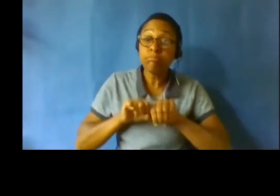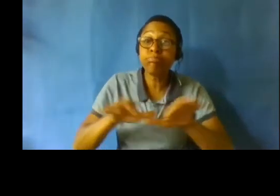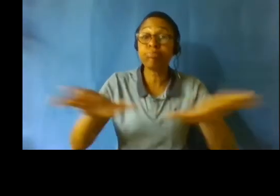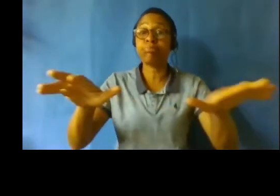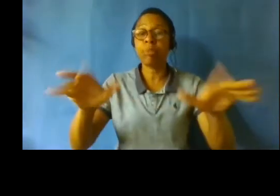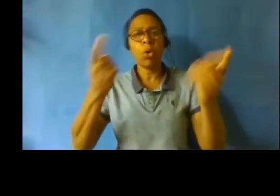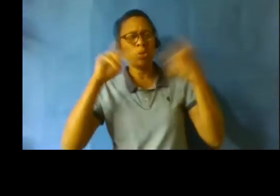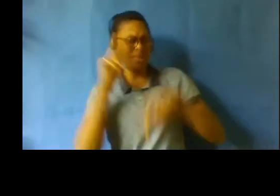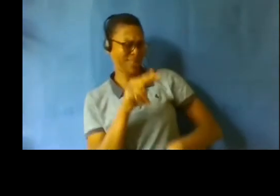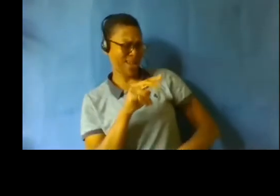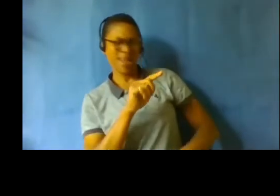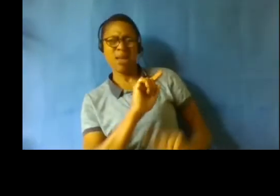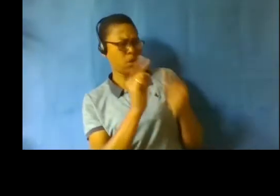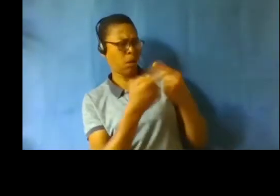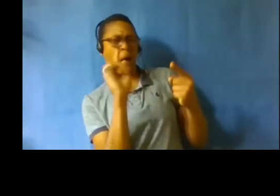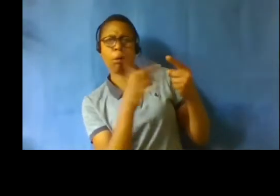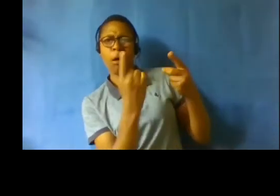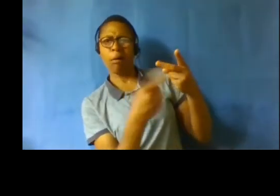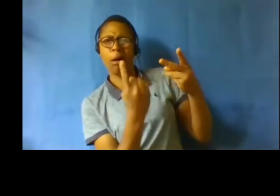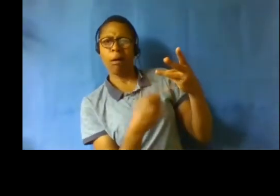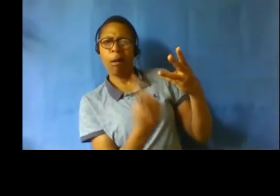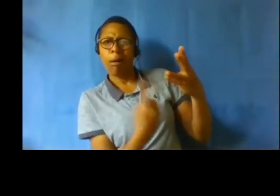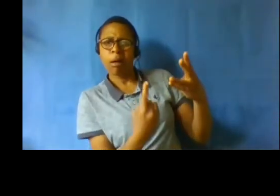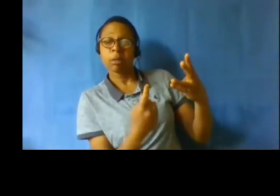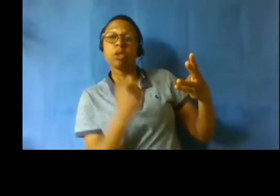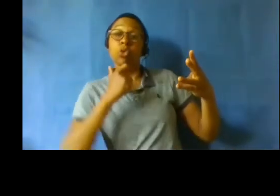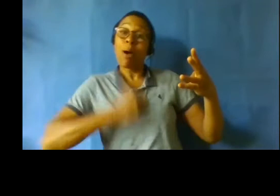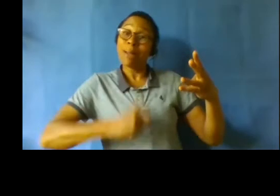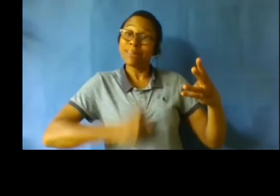and identity is effectively produced outside of the self location externally